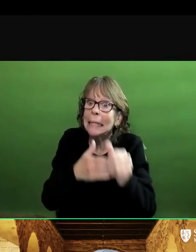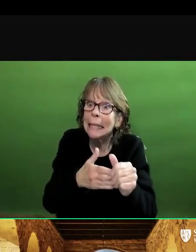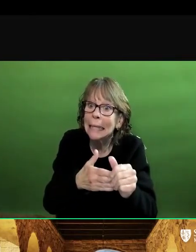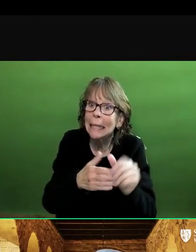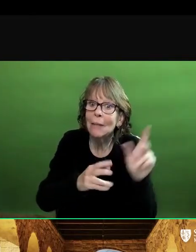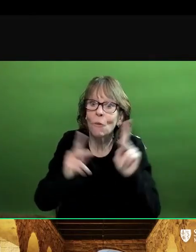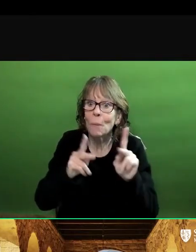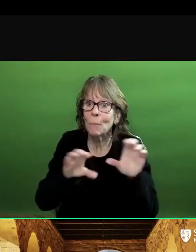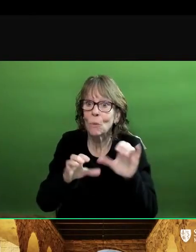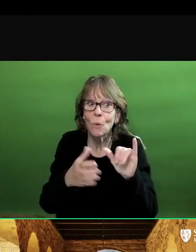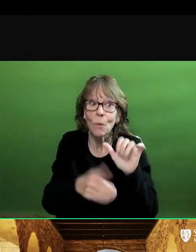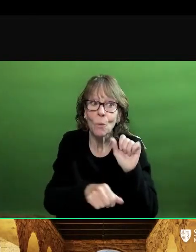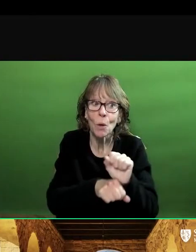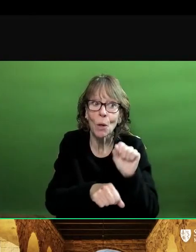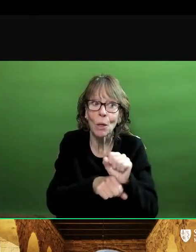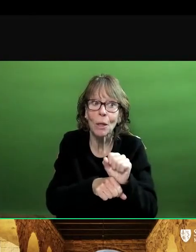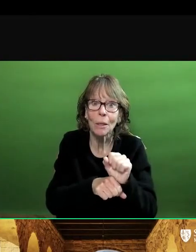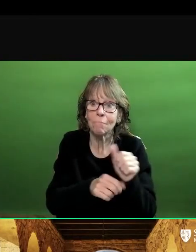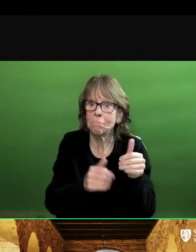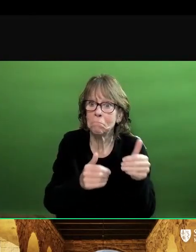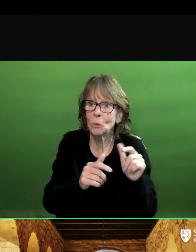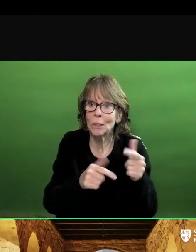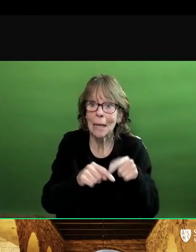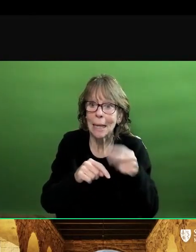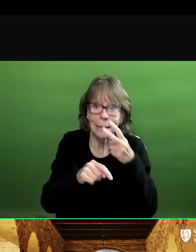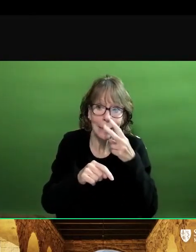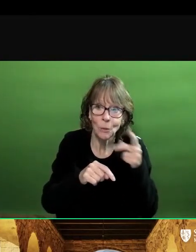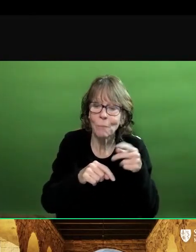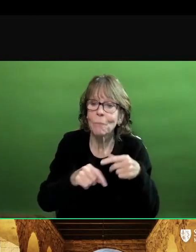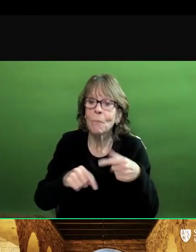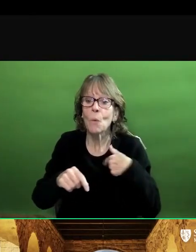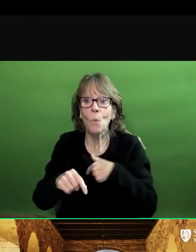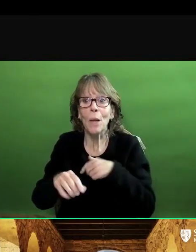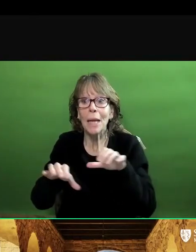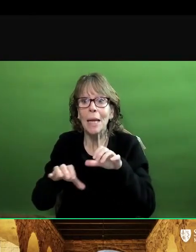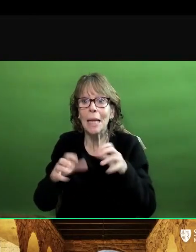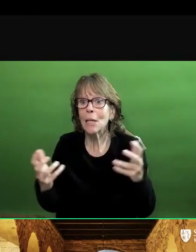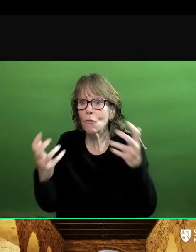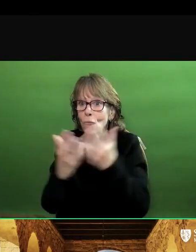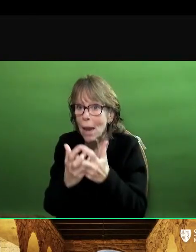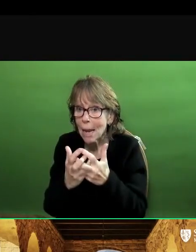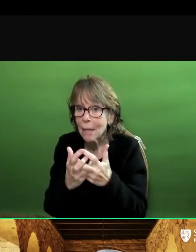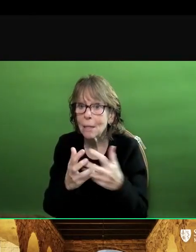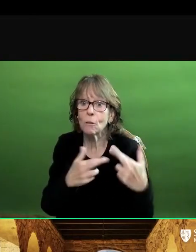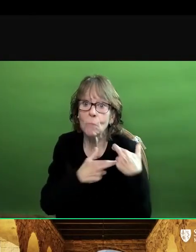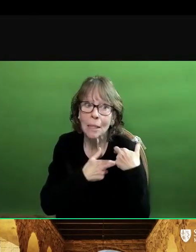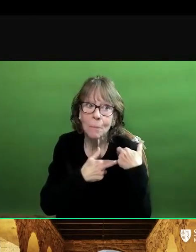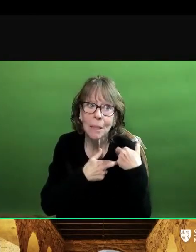work. And we said that they need to integrate the responsibility for achieving equity.